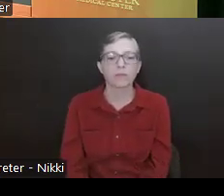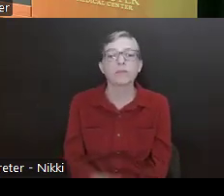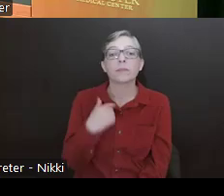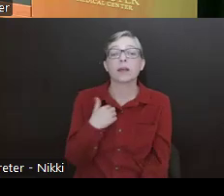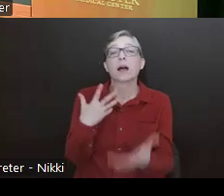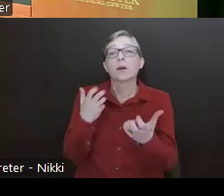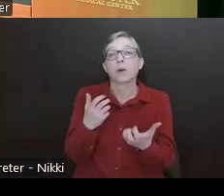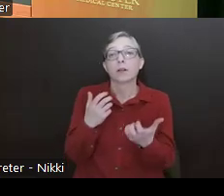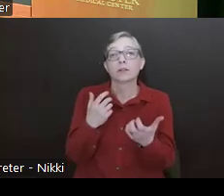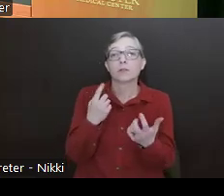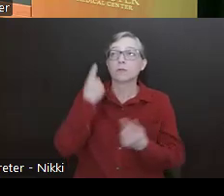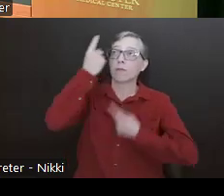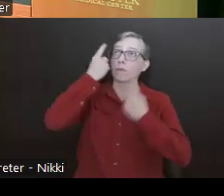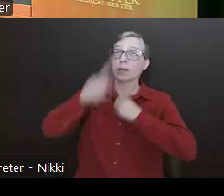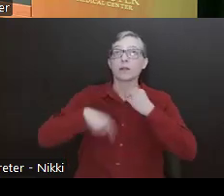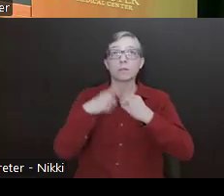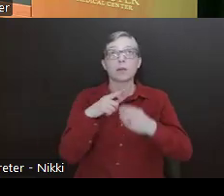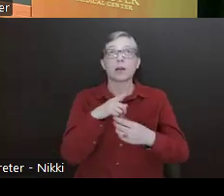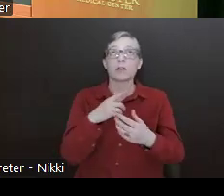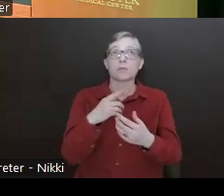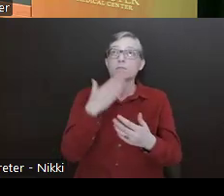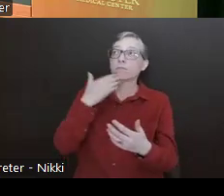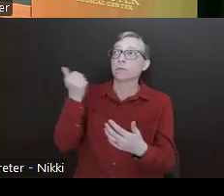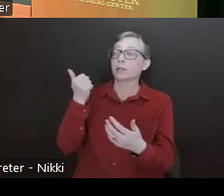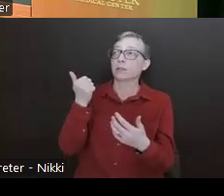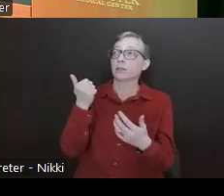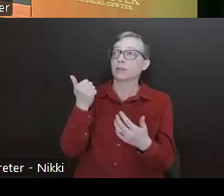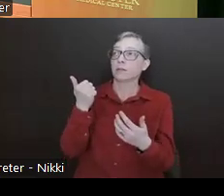so I'm going to think about which symptoms are most problematic for a patient what are what's